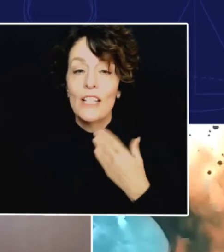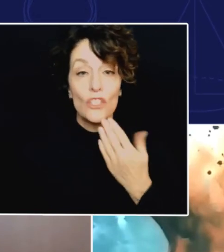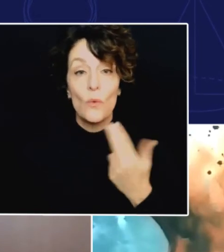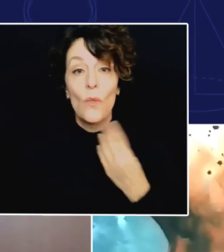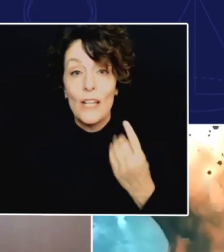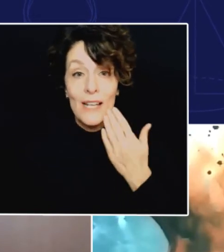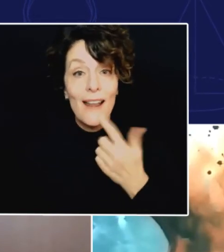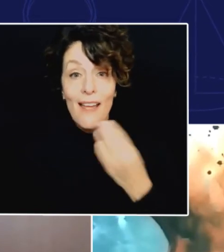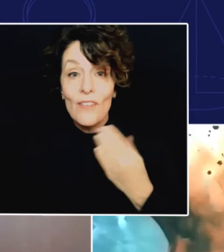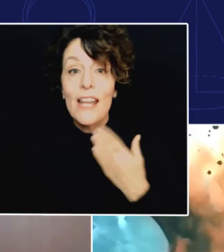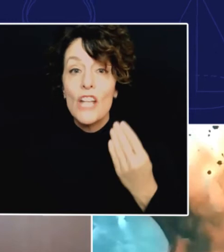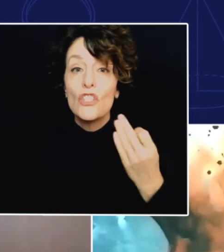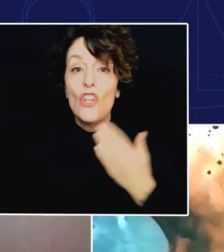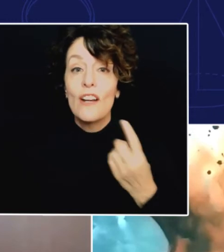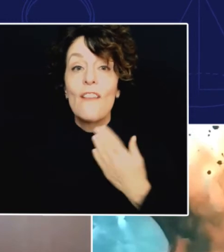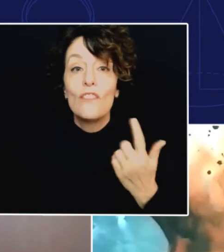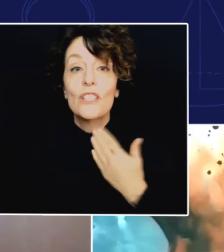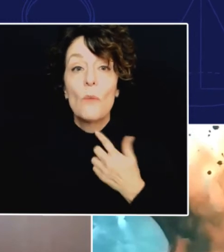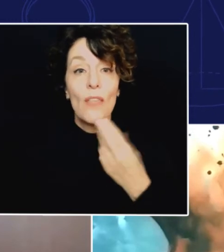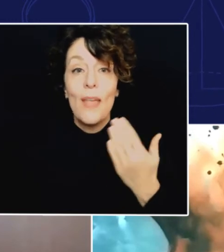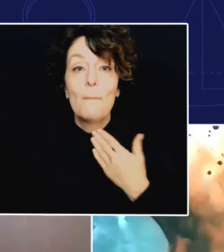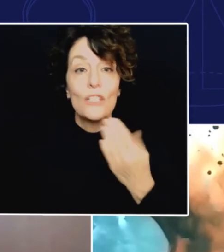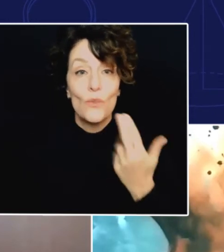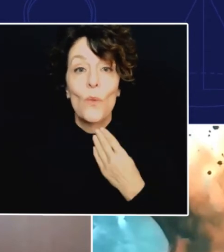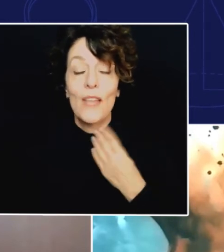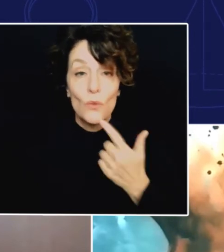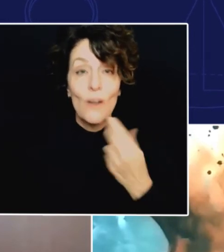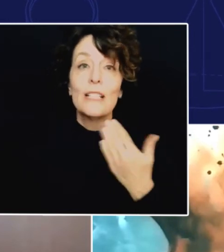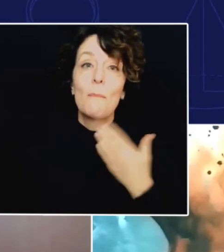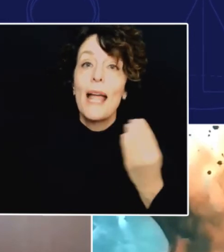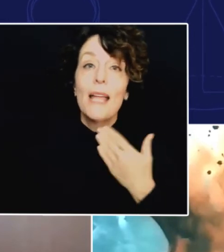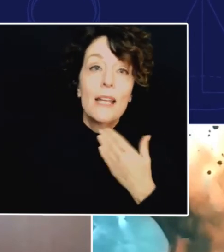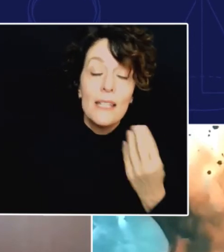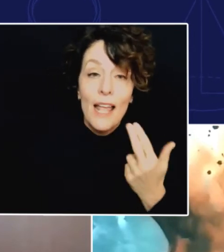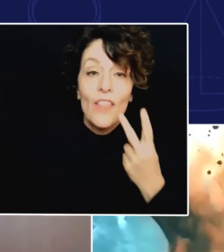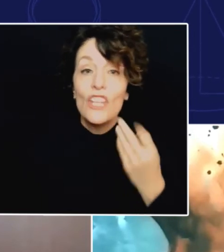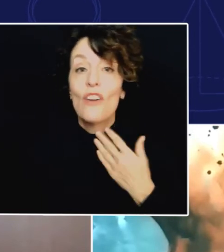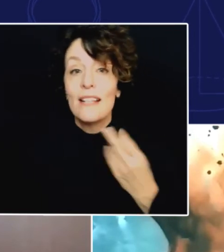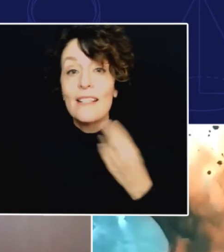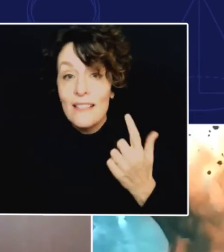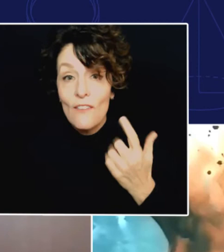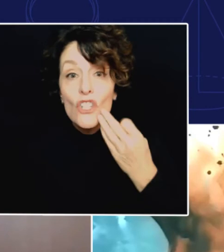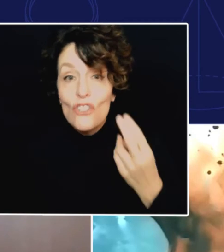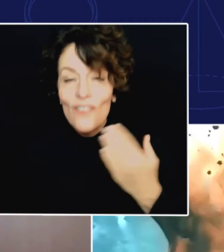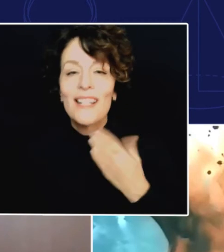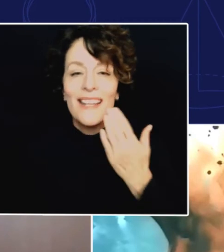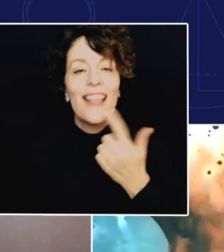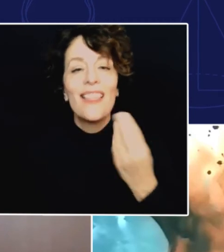and then I started full-time with them in 2012. So this is my 9th year with them as a civil servant, and 11 years total.